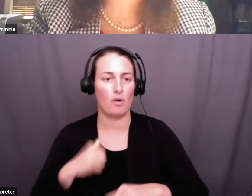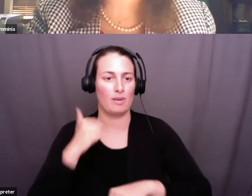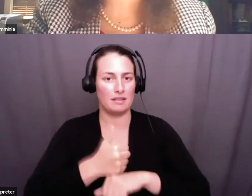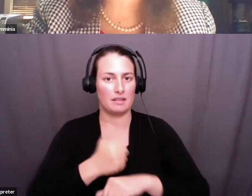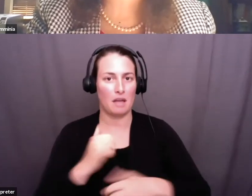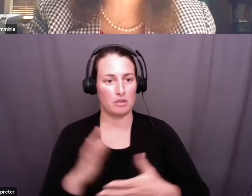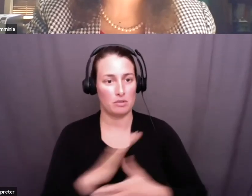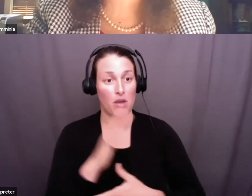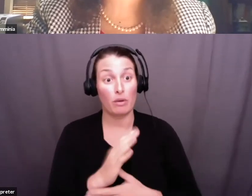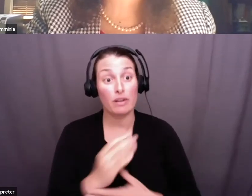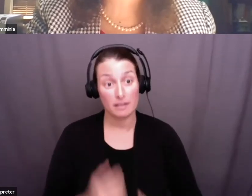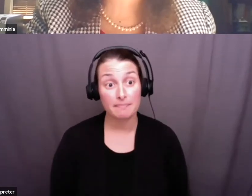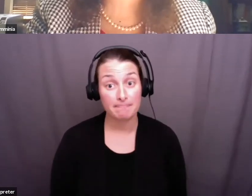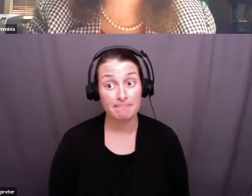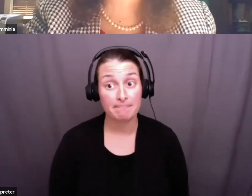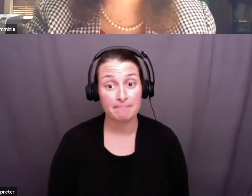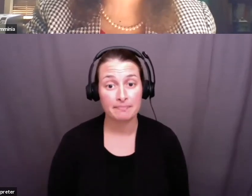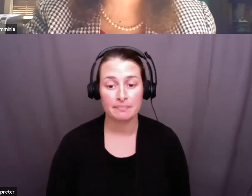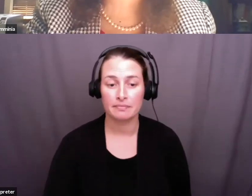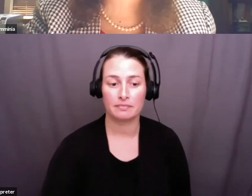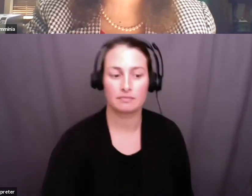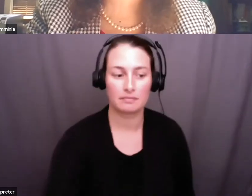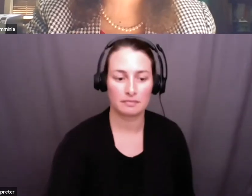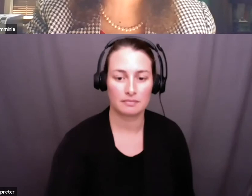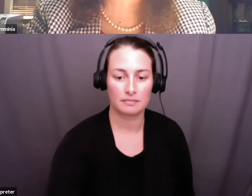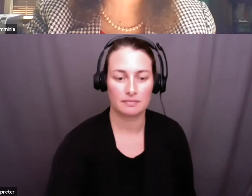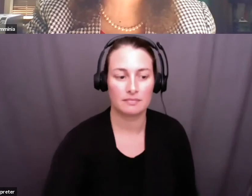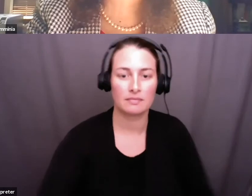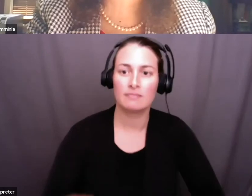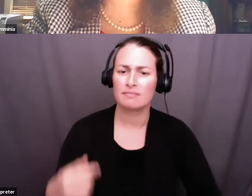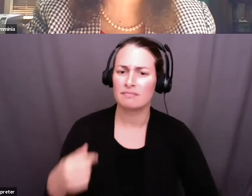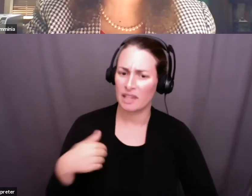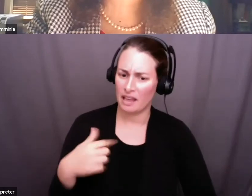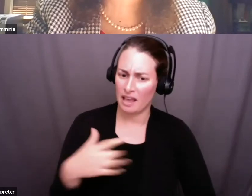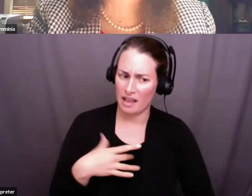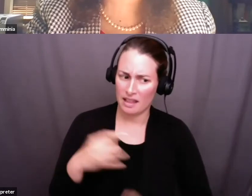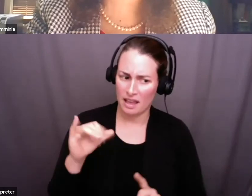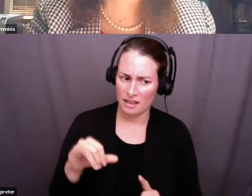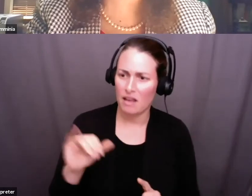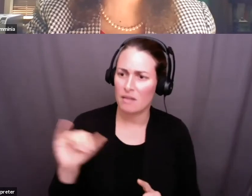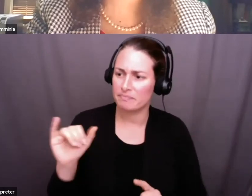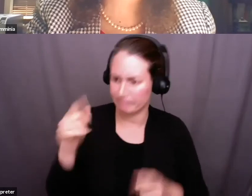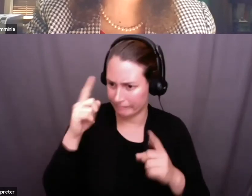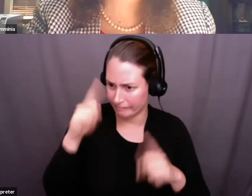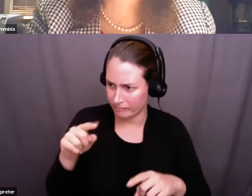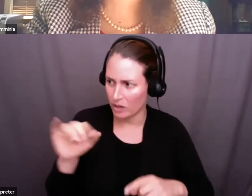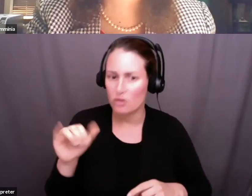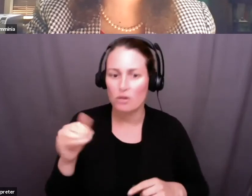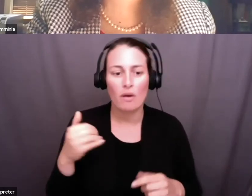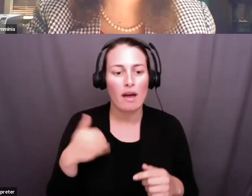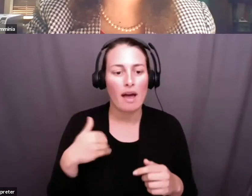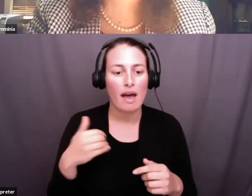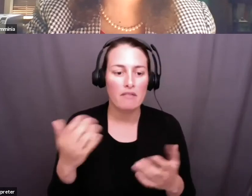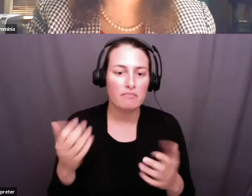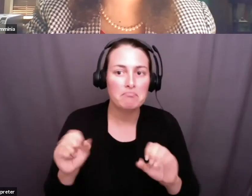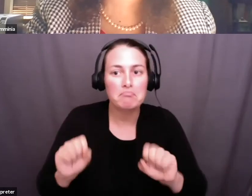I like that. I think there’s also opportunity ... Some of these are relatively